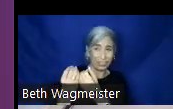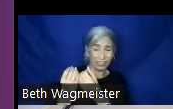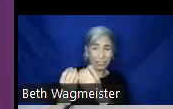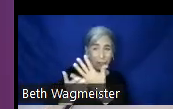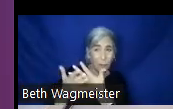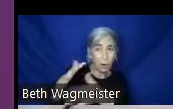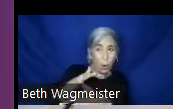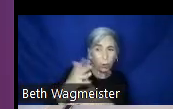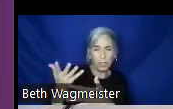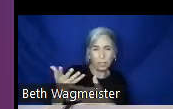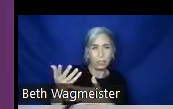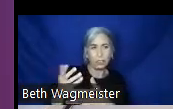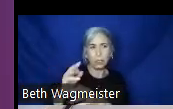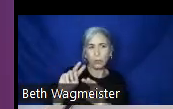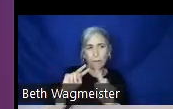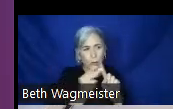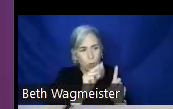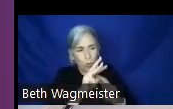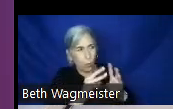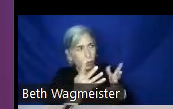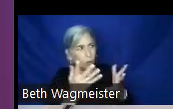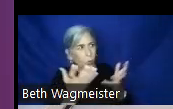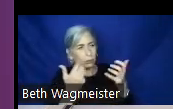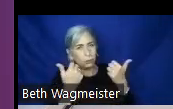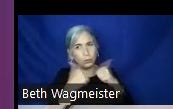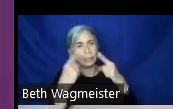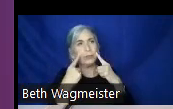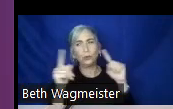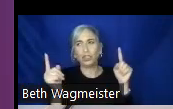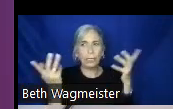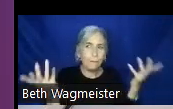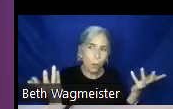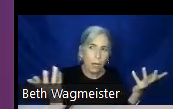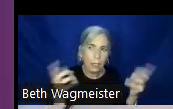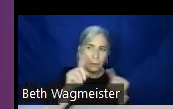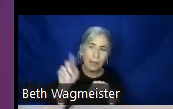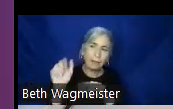yeah, how they look at the world, what sort of things they're trying to achieve. And it depends